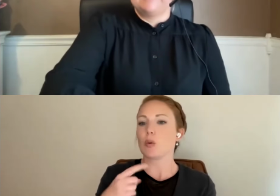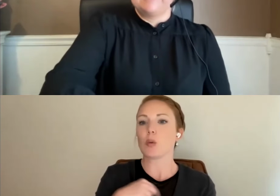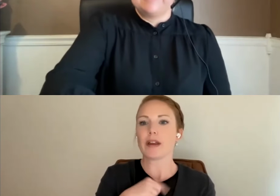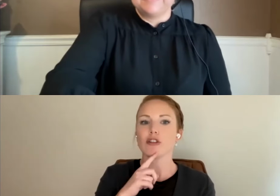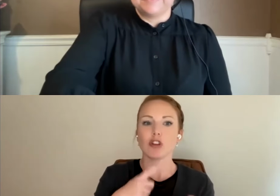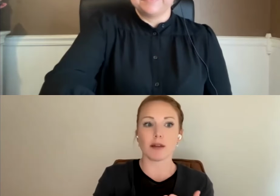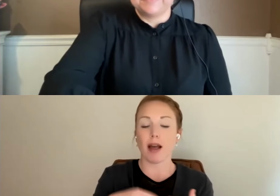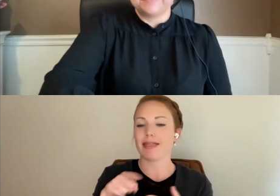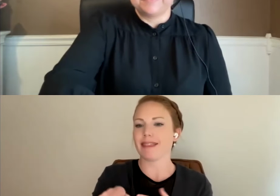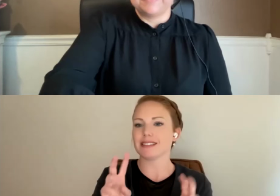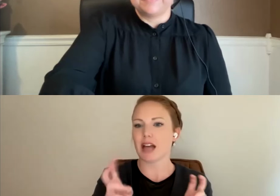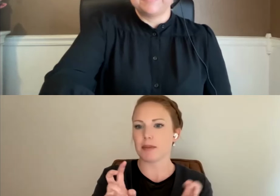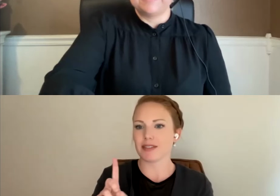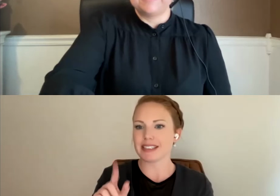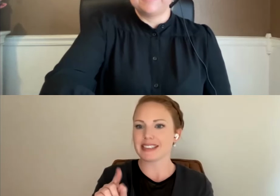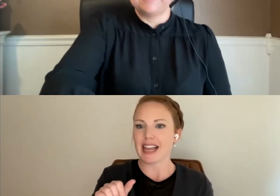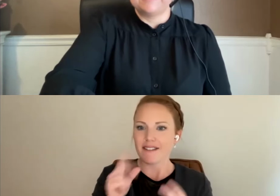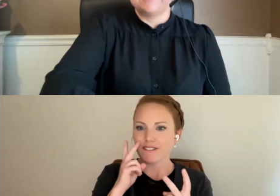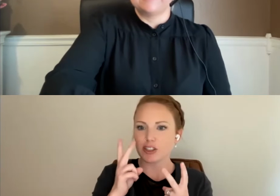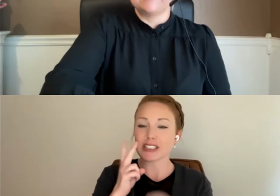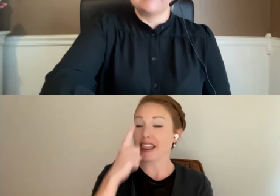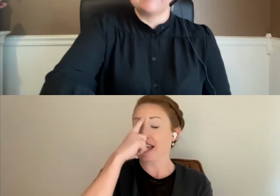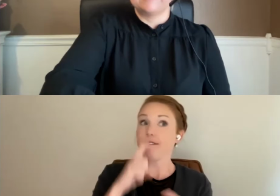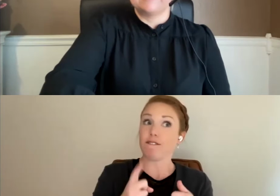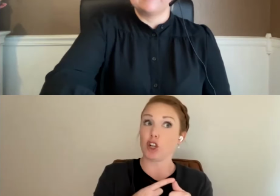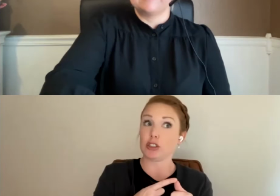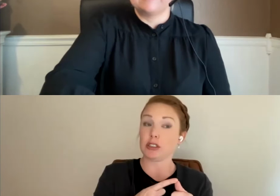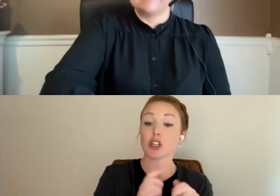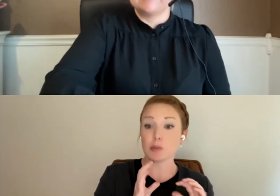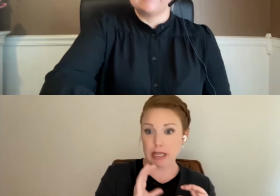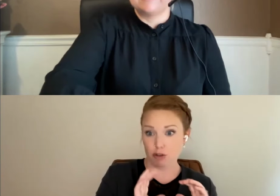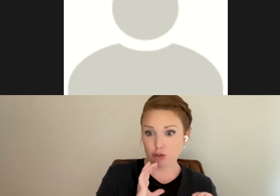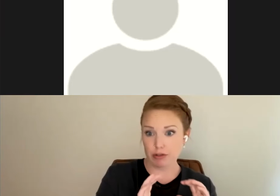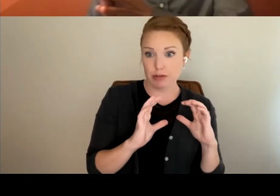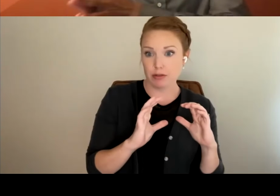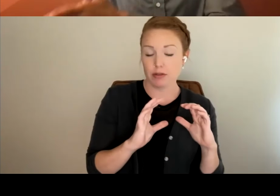of data visualization let's think first about communication and let's think about ways in